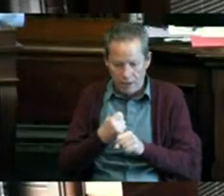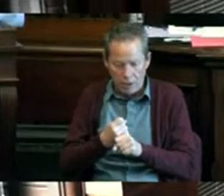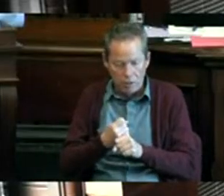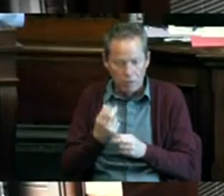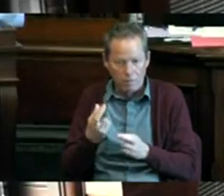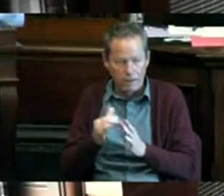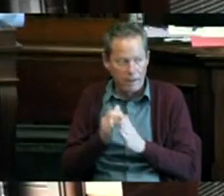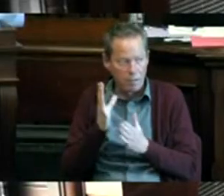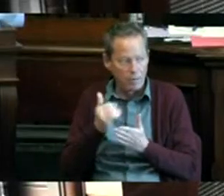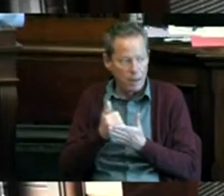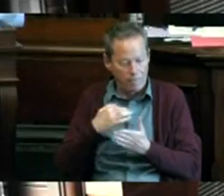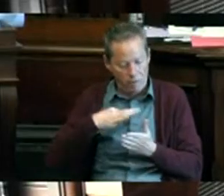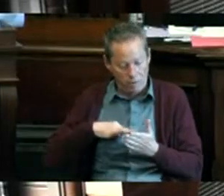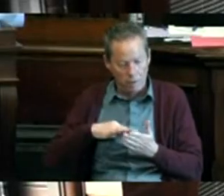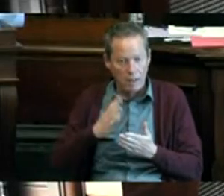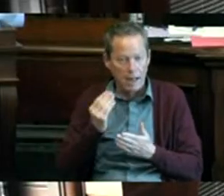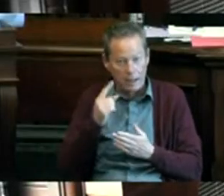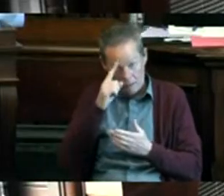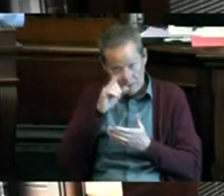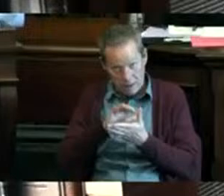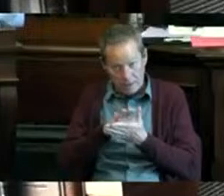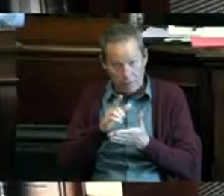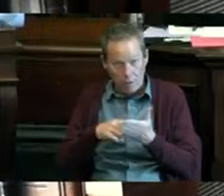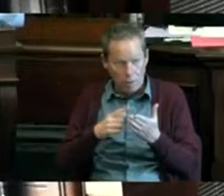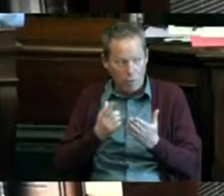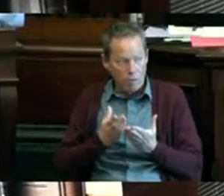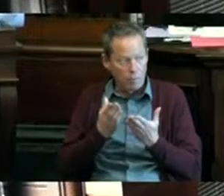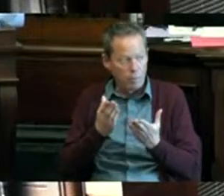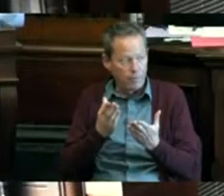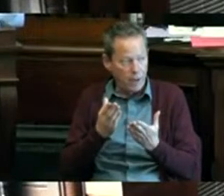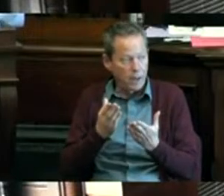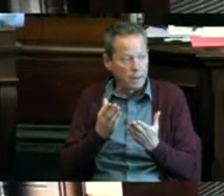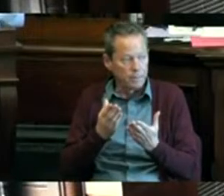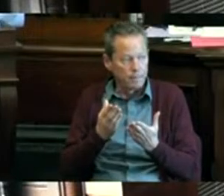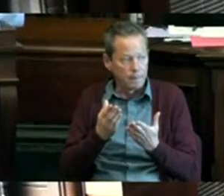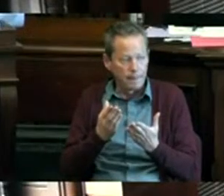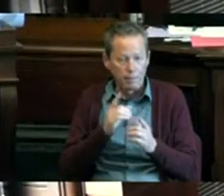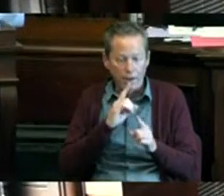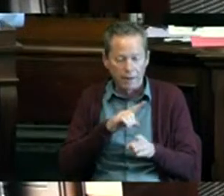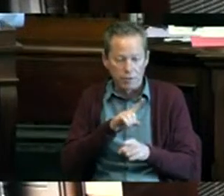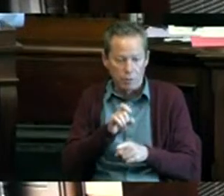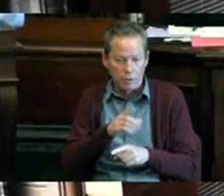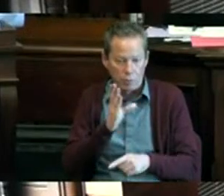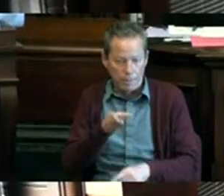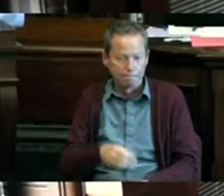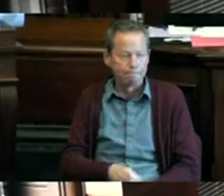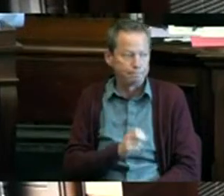this process works, because we only do look at it once a year. Sure, hopefully that'll be